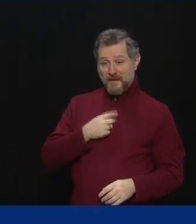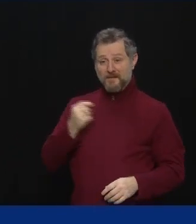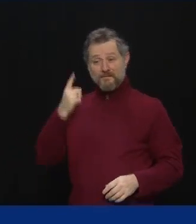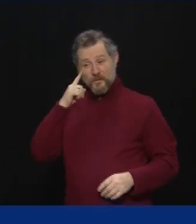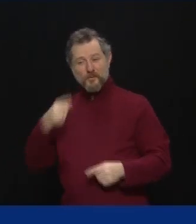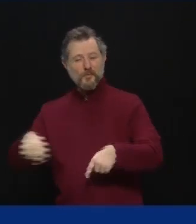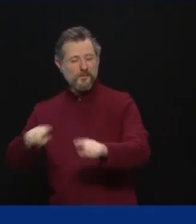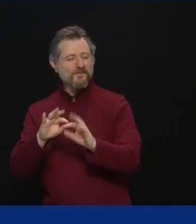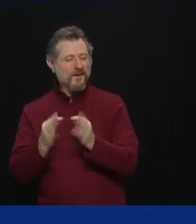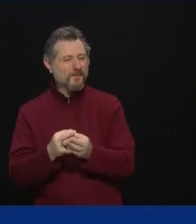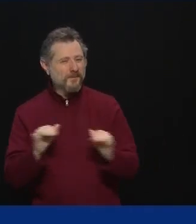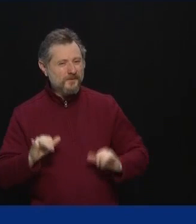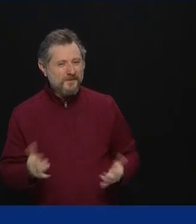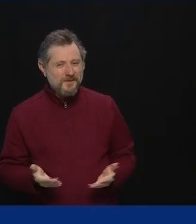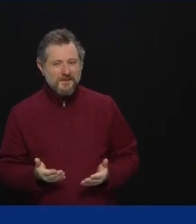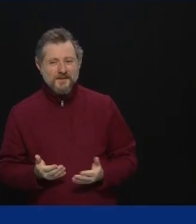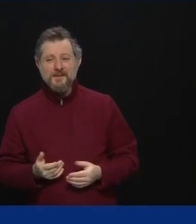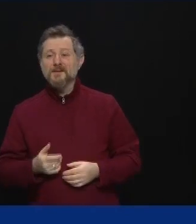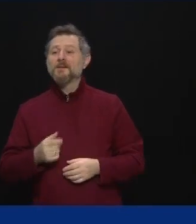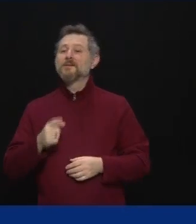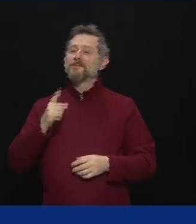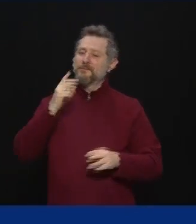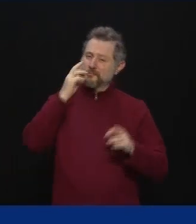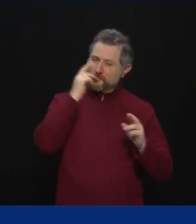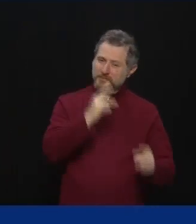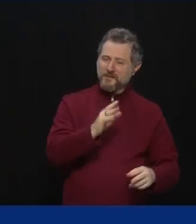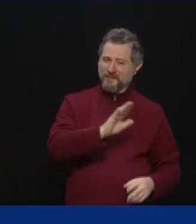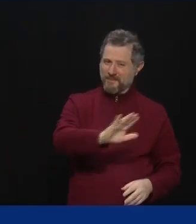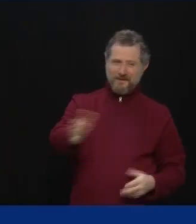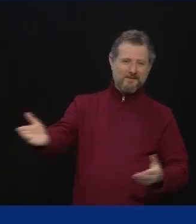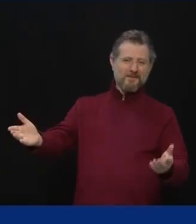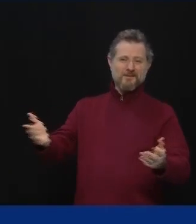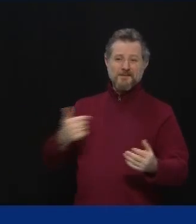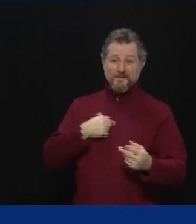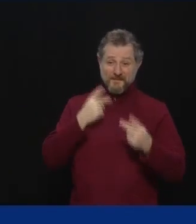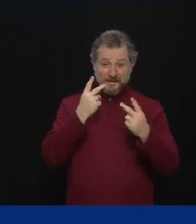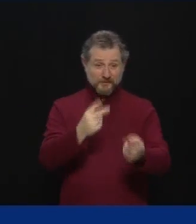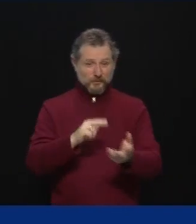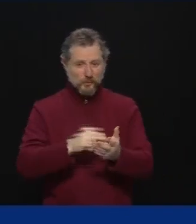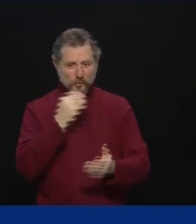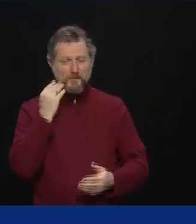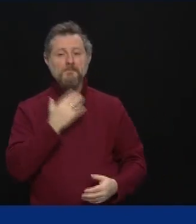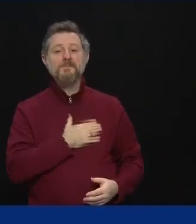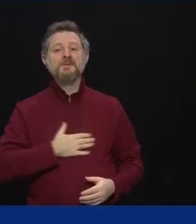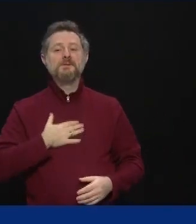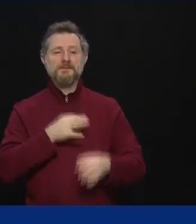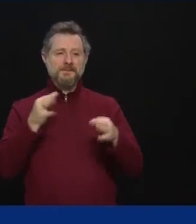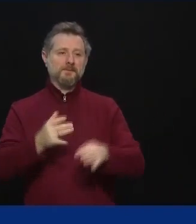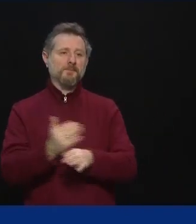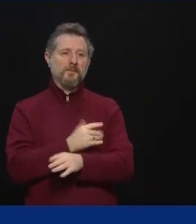YOUR LOVED ONE. WE ALL KNOW WE GOT THES VACCINE NOT JUST FOR OURSELVES BUT FOR OUR LOVED ONES. THINK ABOUT THEM AS YOU'RE JUST